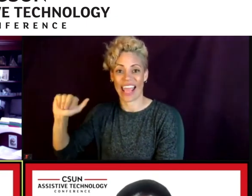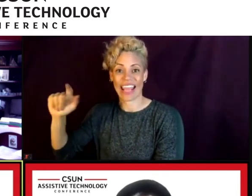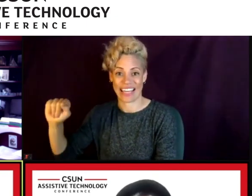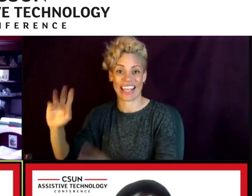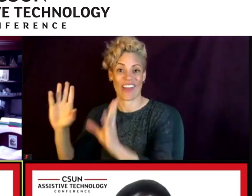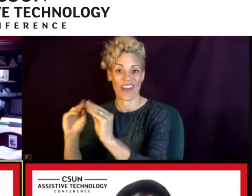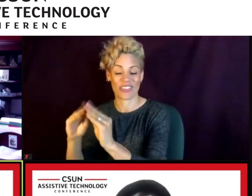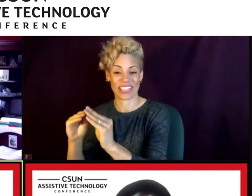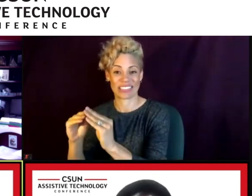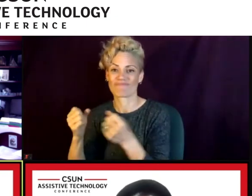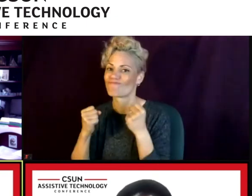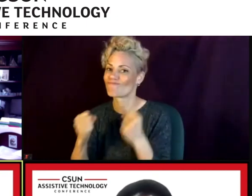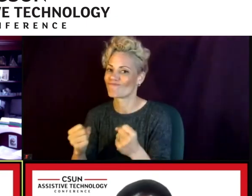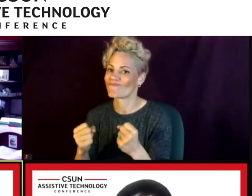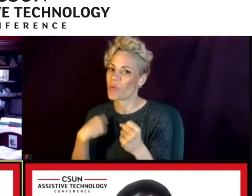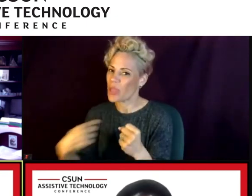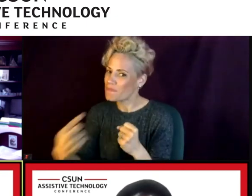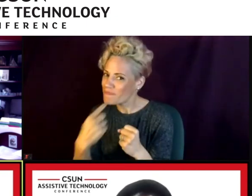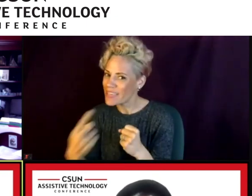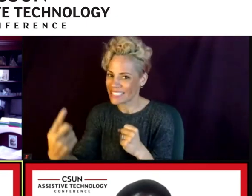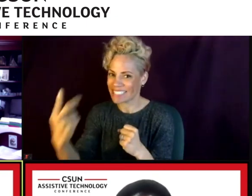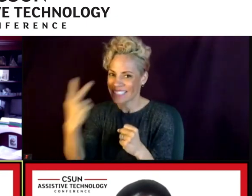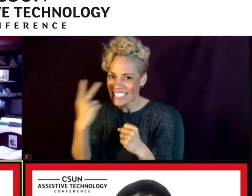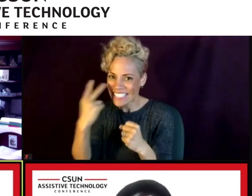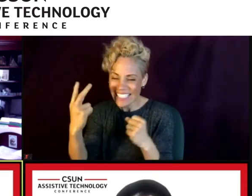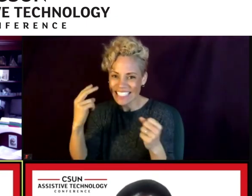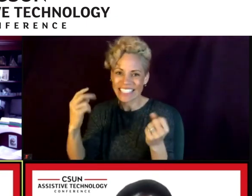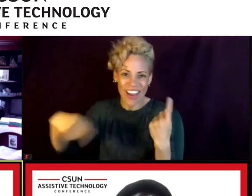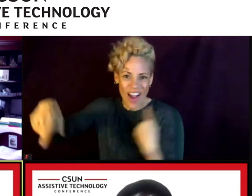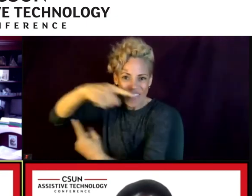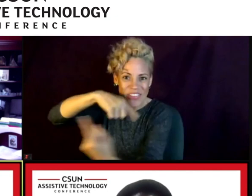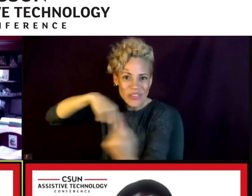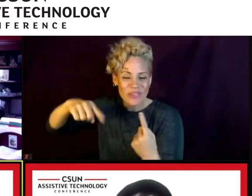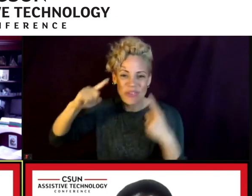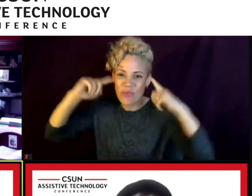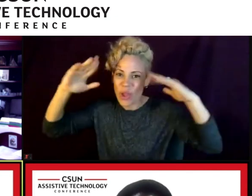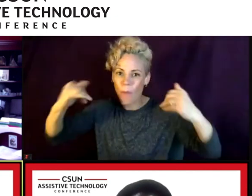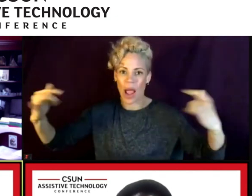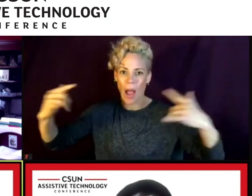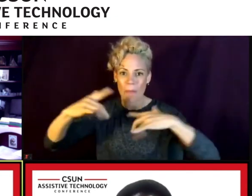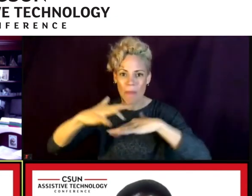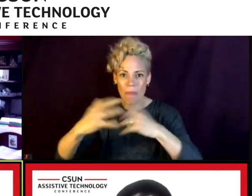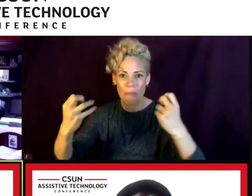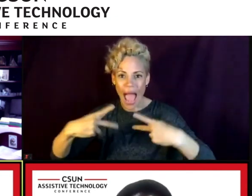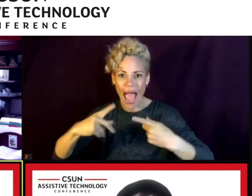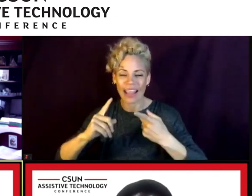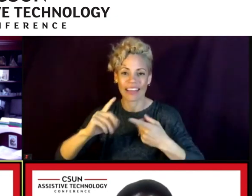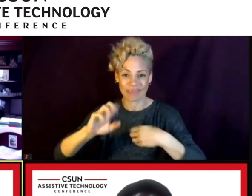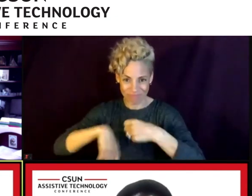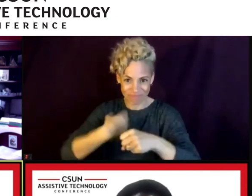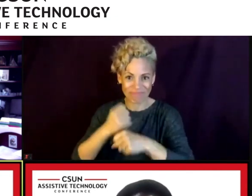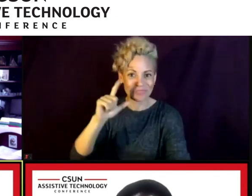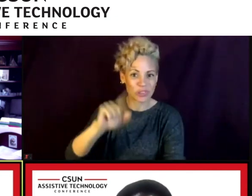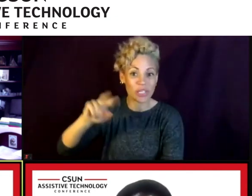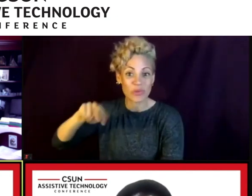We're really missing everyone and hope that you come back in 2022, and you're all vaccinated,